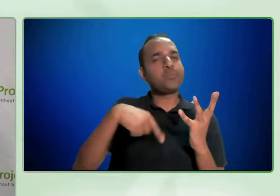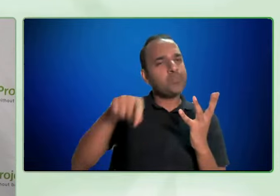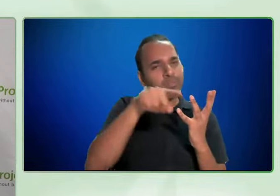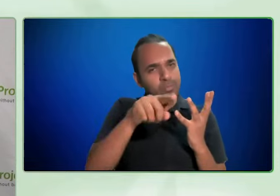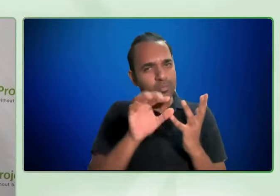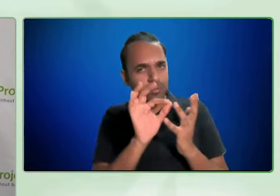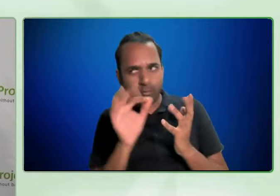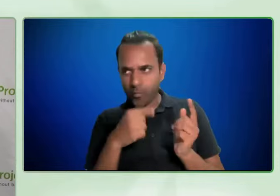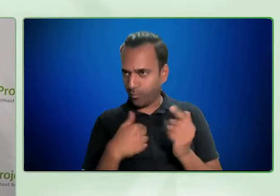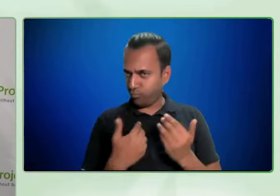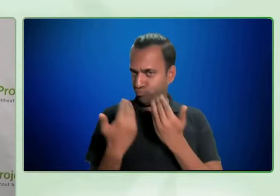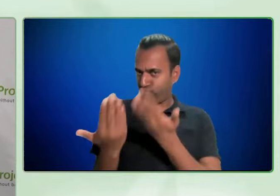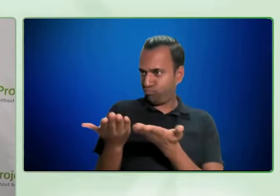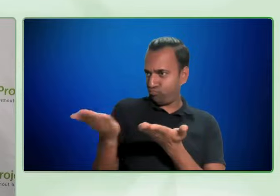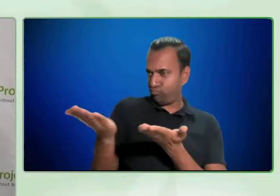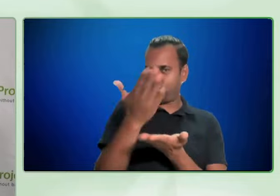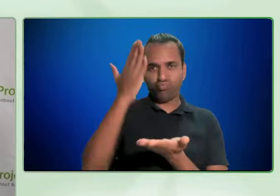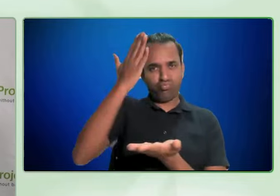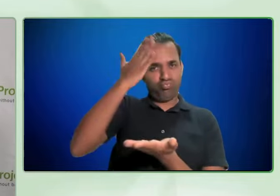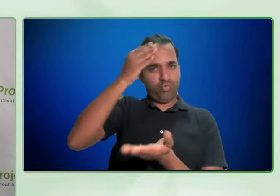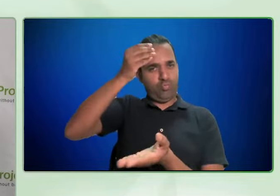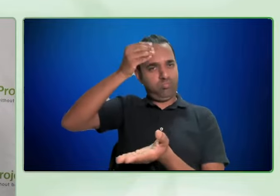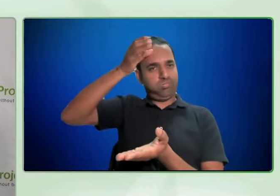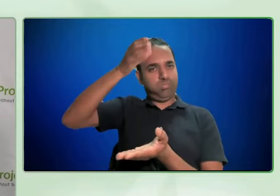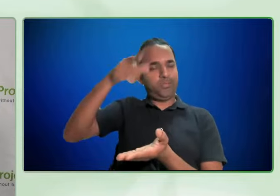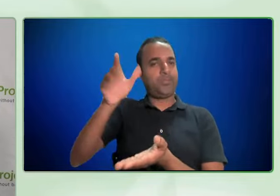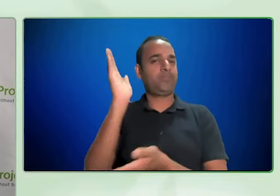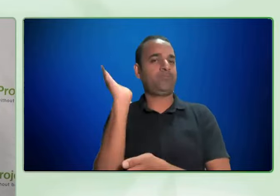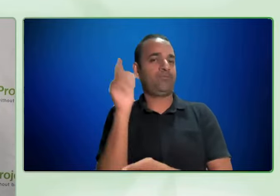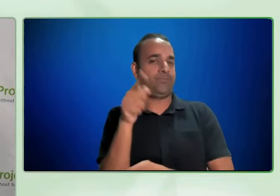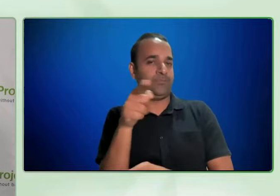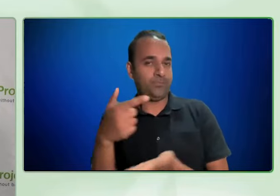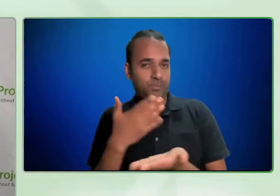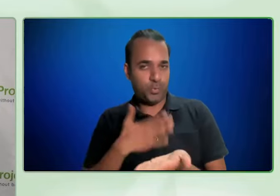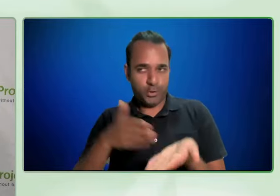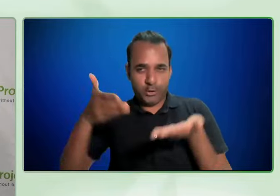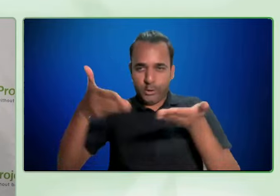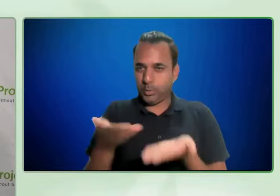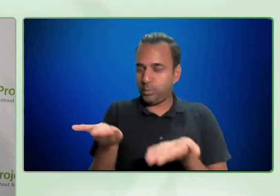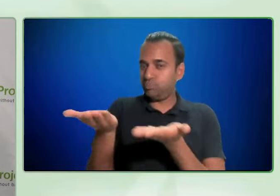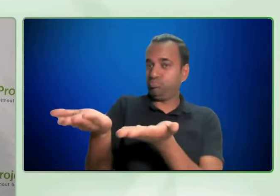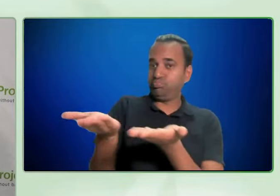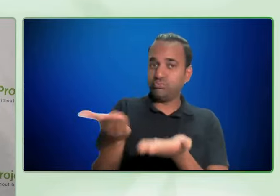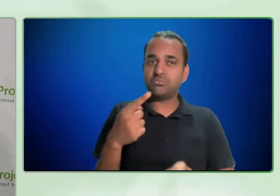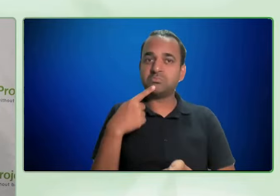Thank you for having me and this outstanding opportunity to introduce